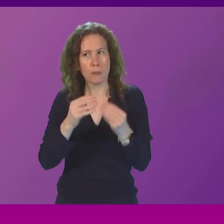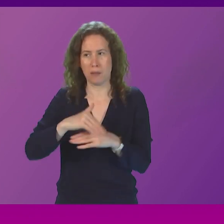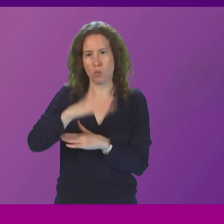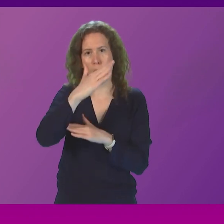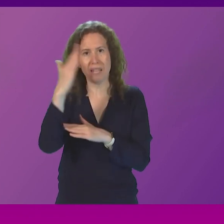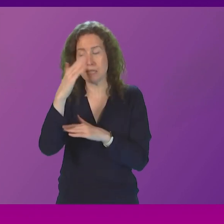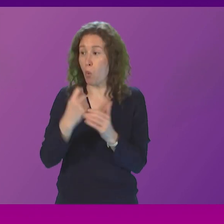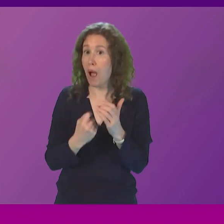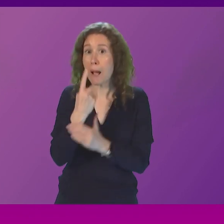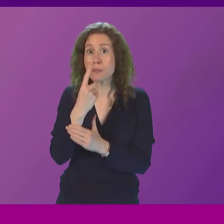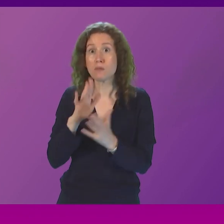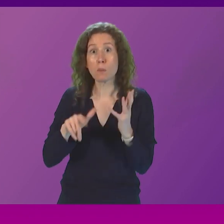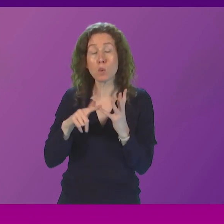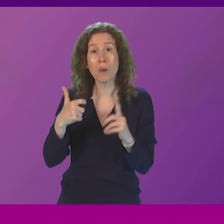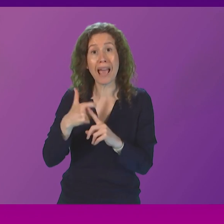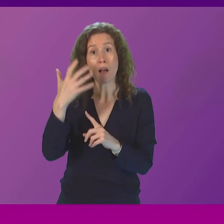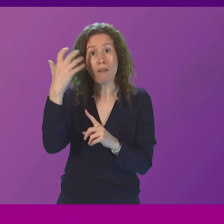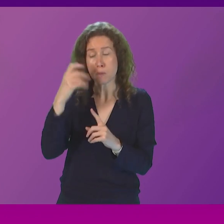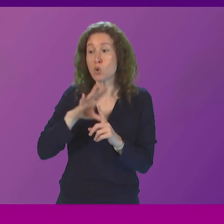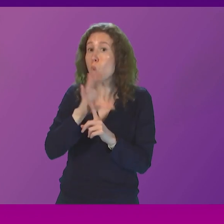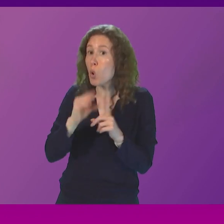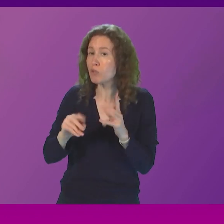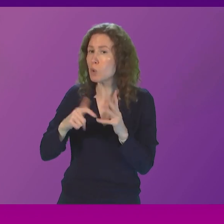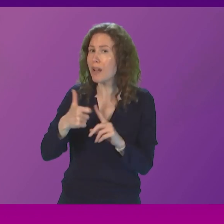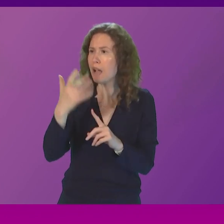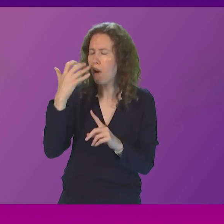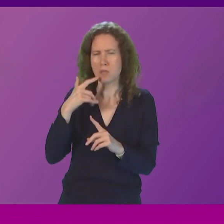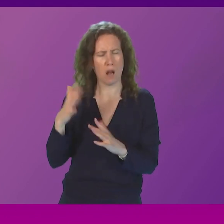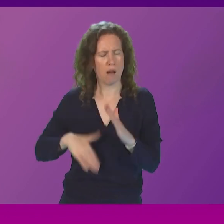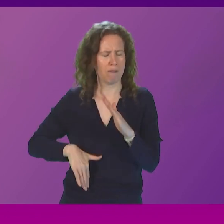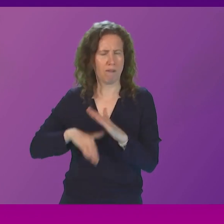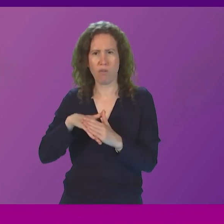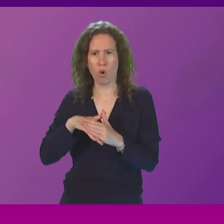what do we get from the Tory UK Government? We get complete and utter inaction.